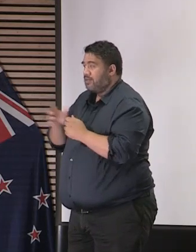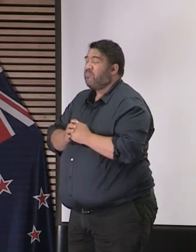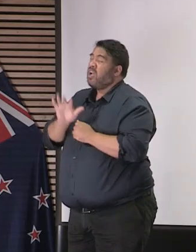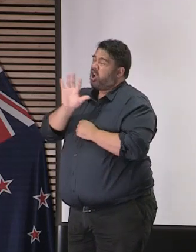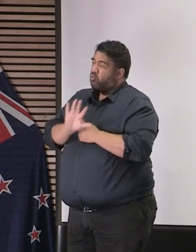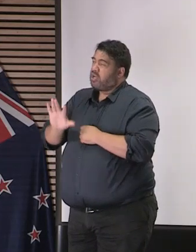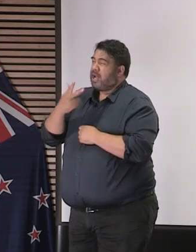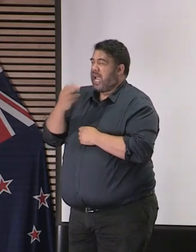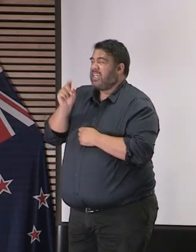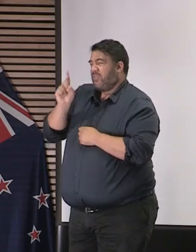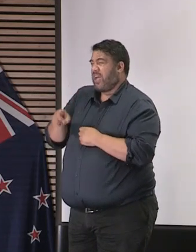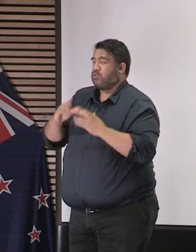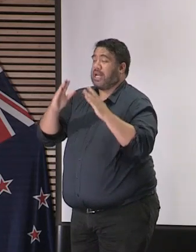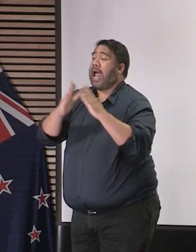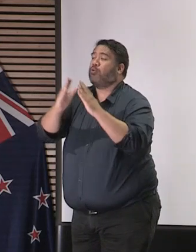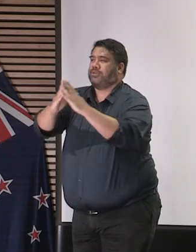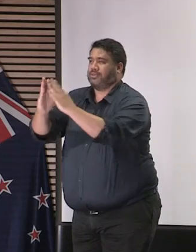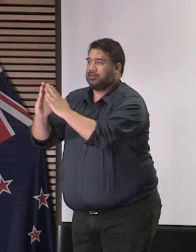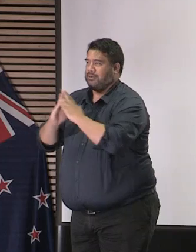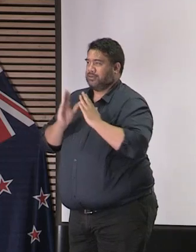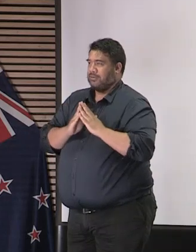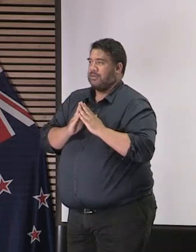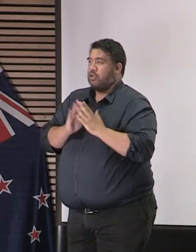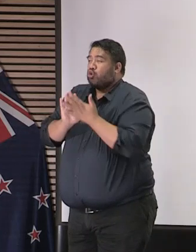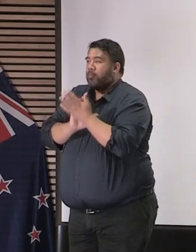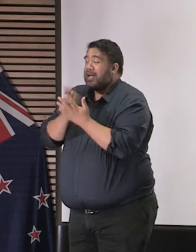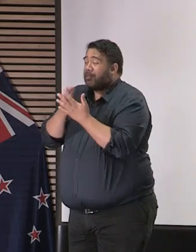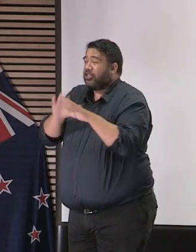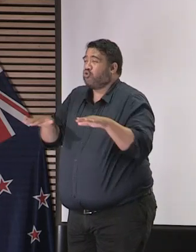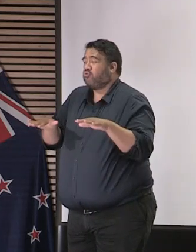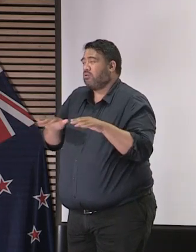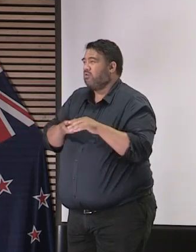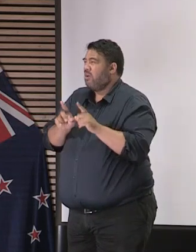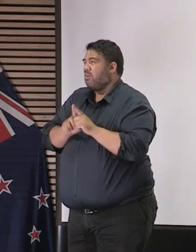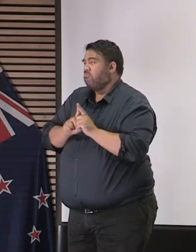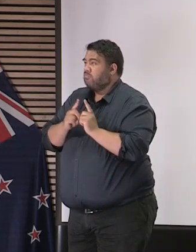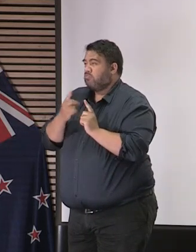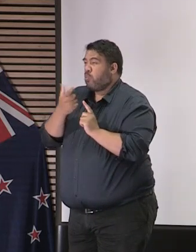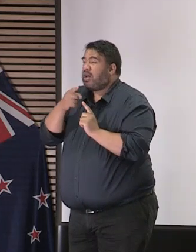We understand it is around 80,000 households. More